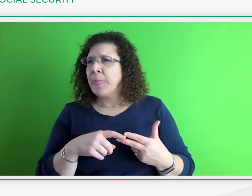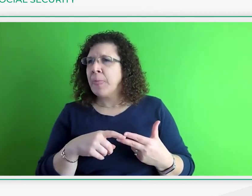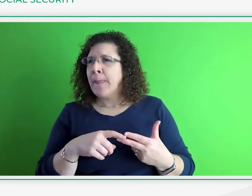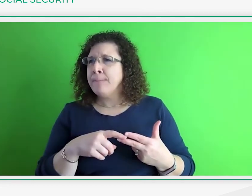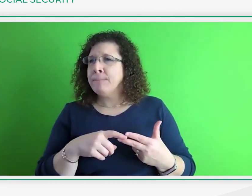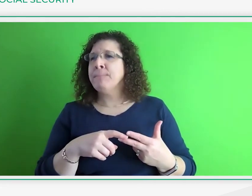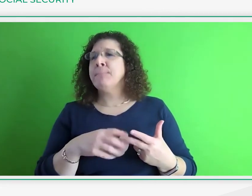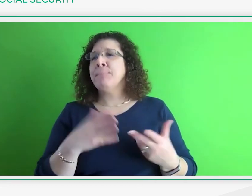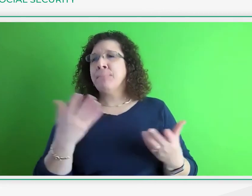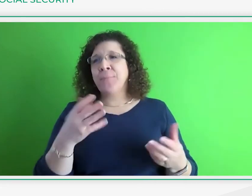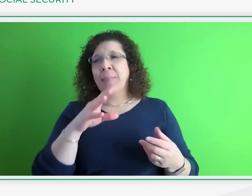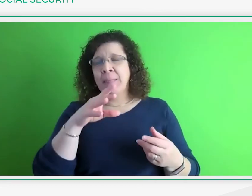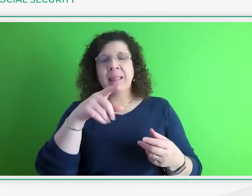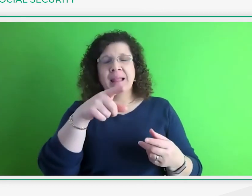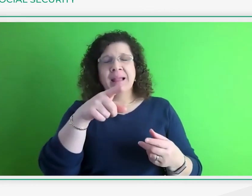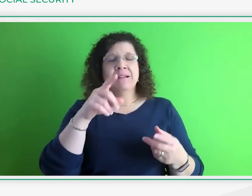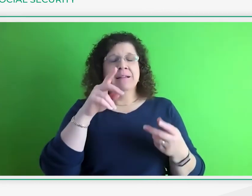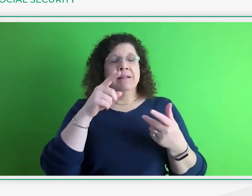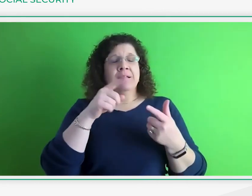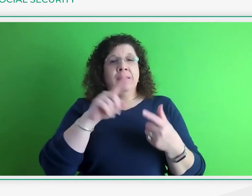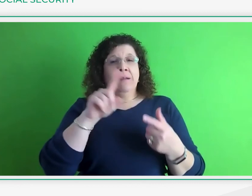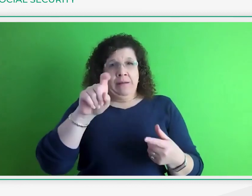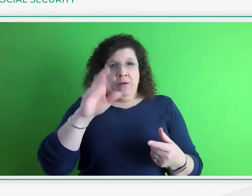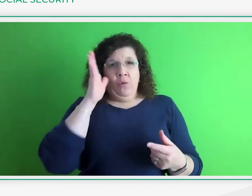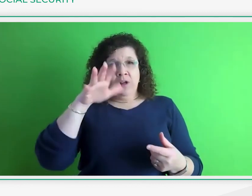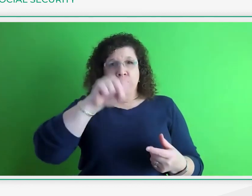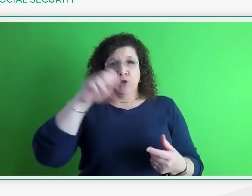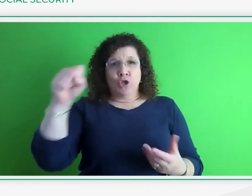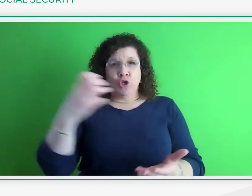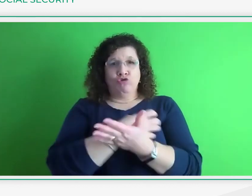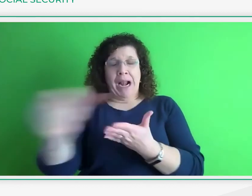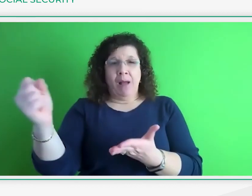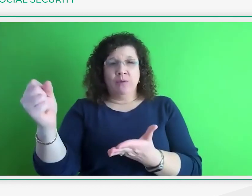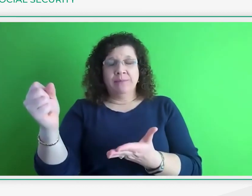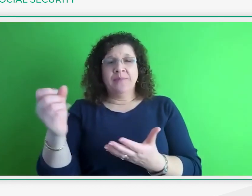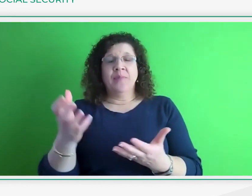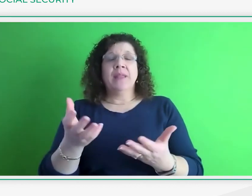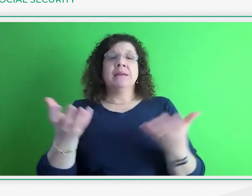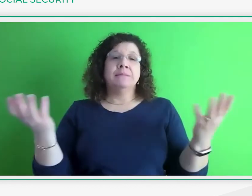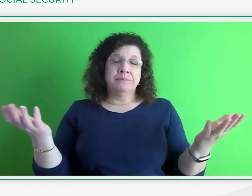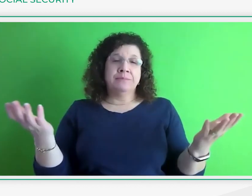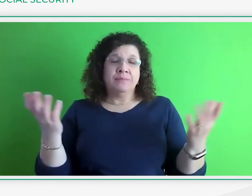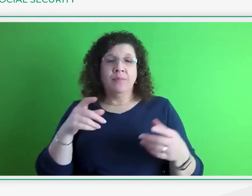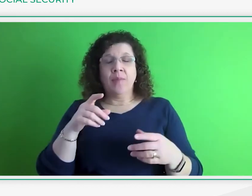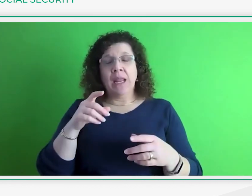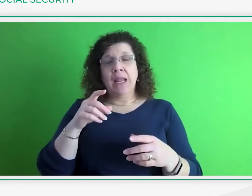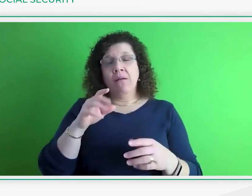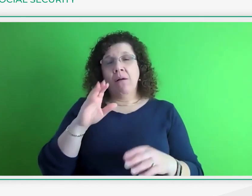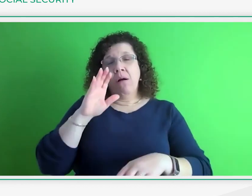Okay, yes: What if Social Security runs out?